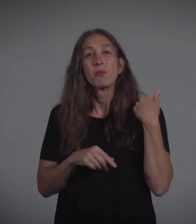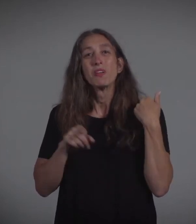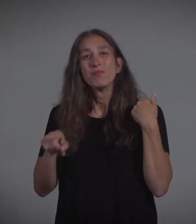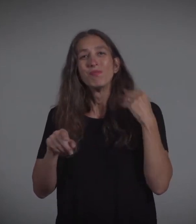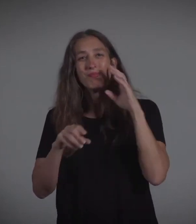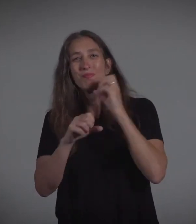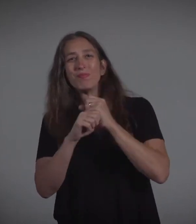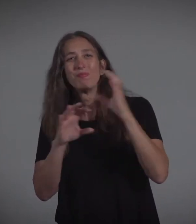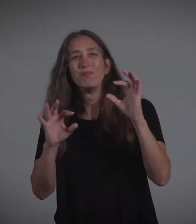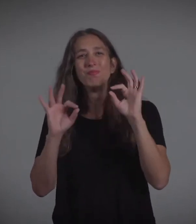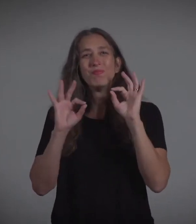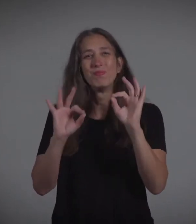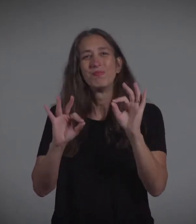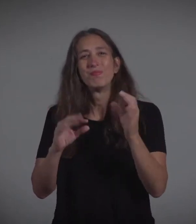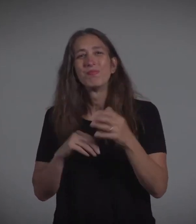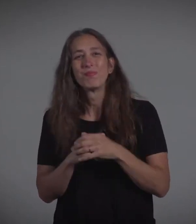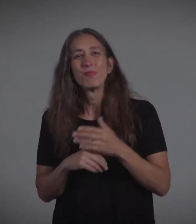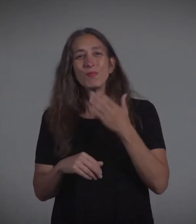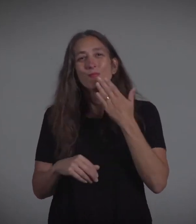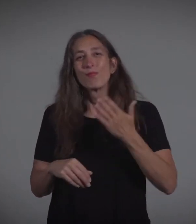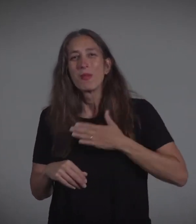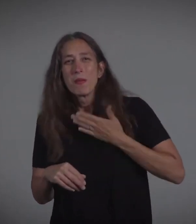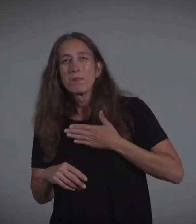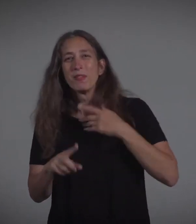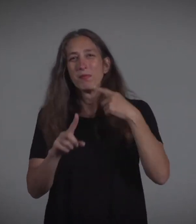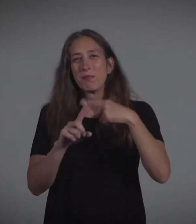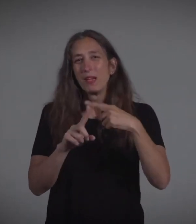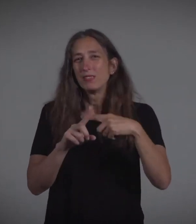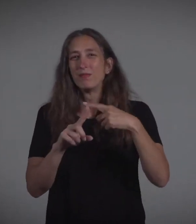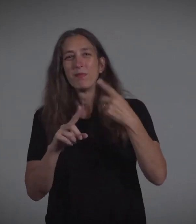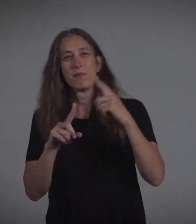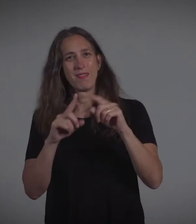The abused person may have been positive and happy before, everything was fine.